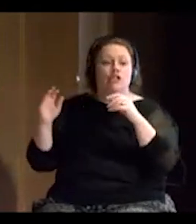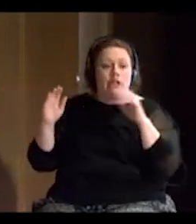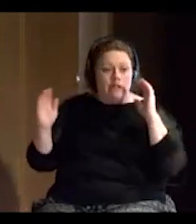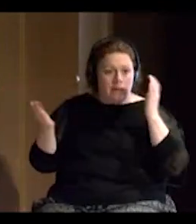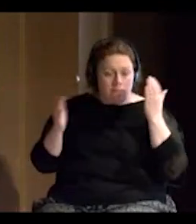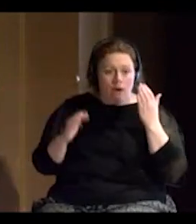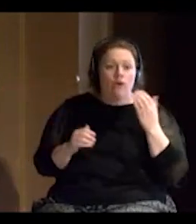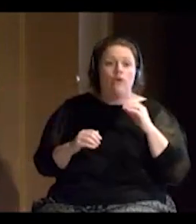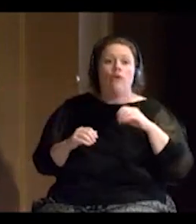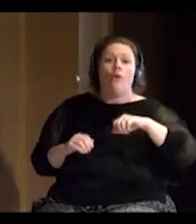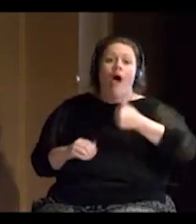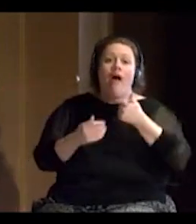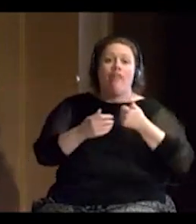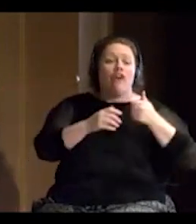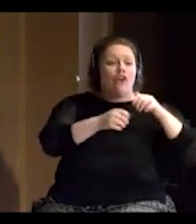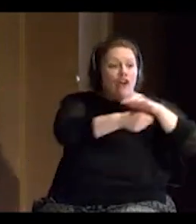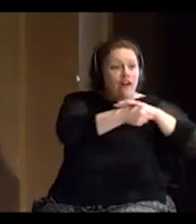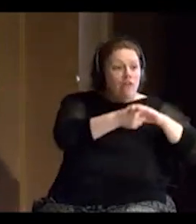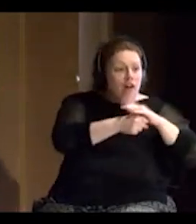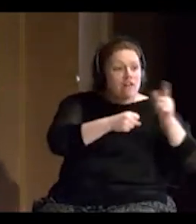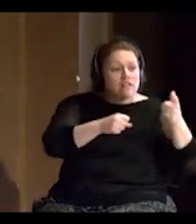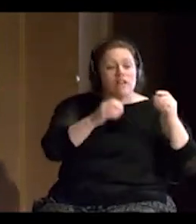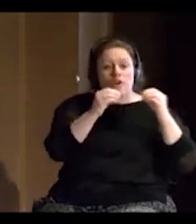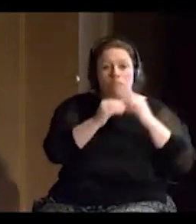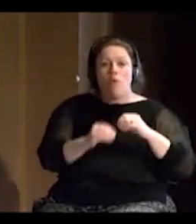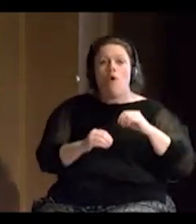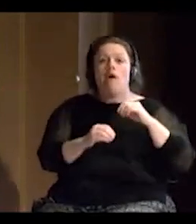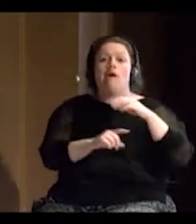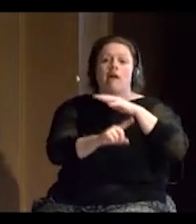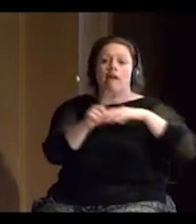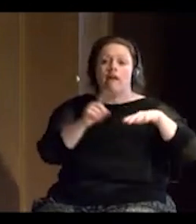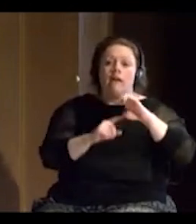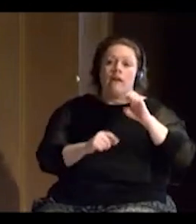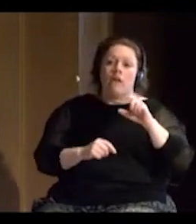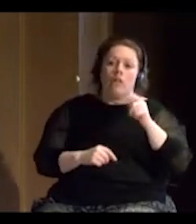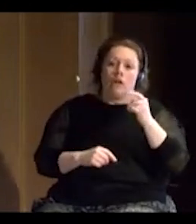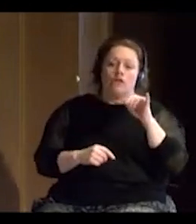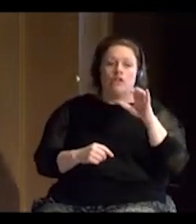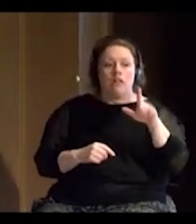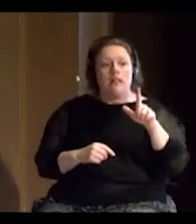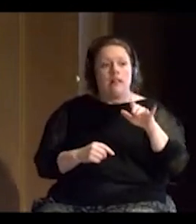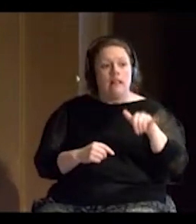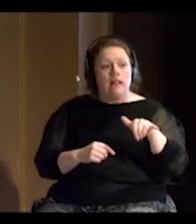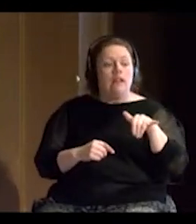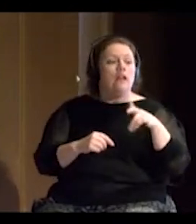both ecologically and structurally much more complex, enabling microhabitat partitioning.